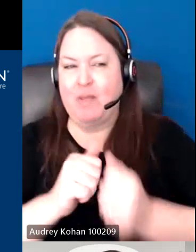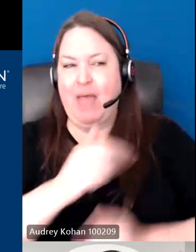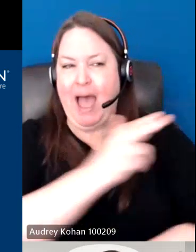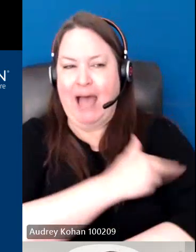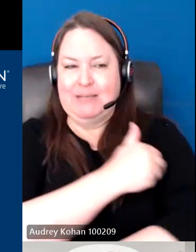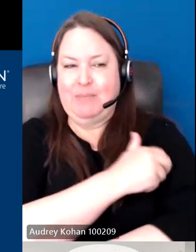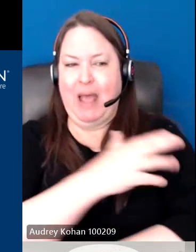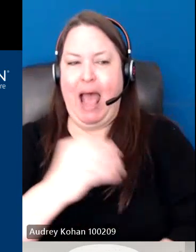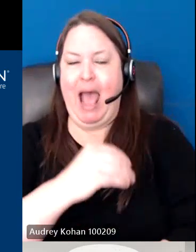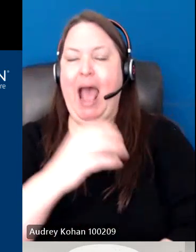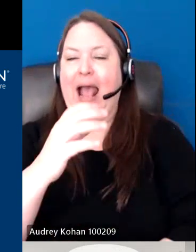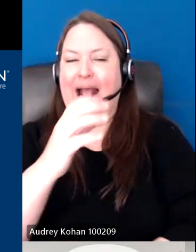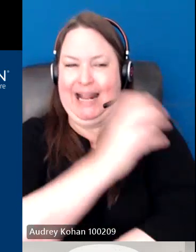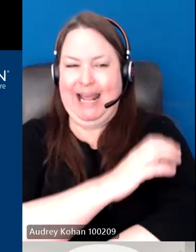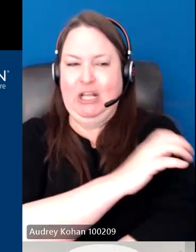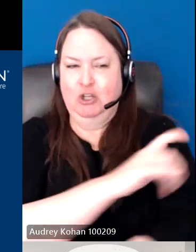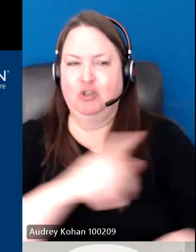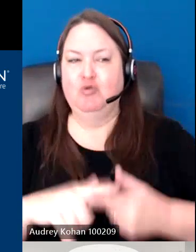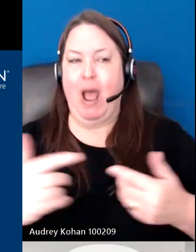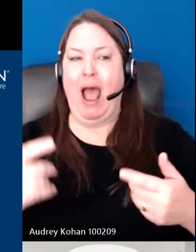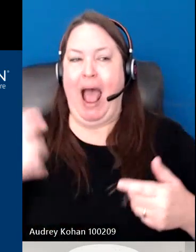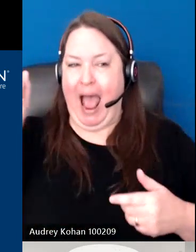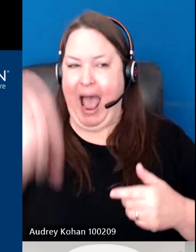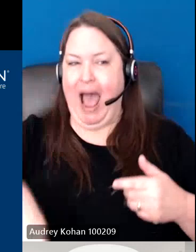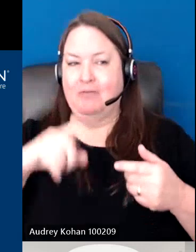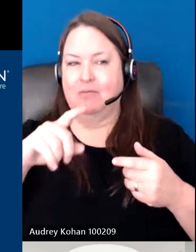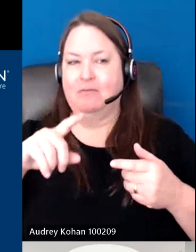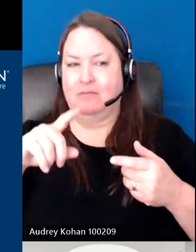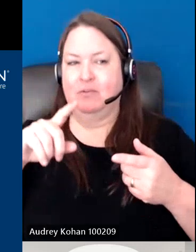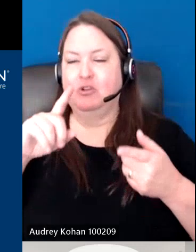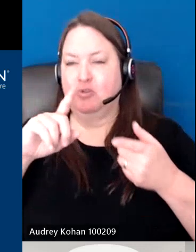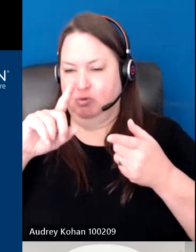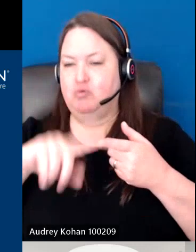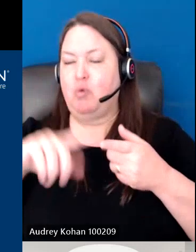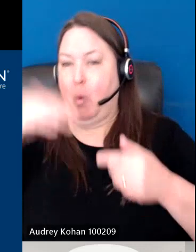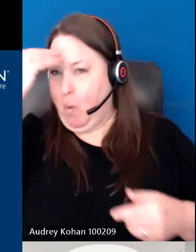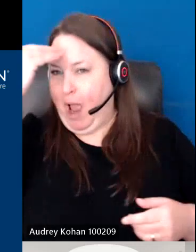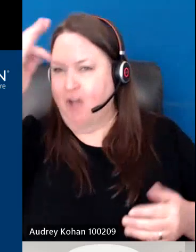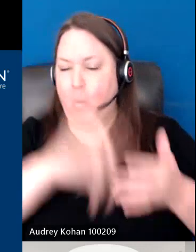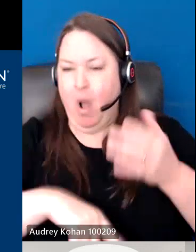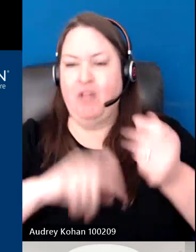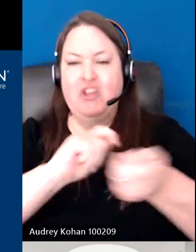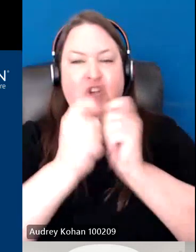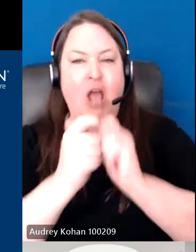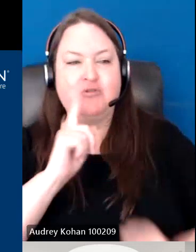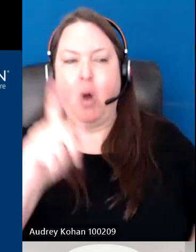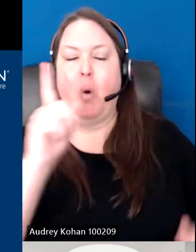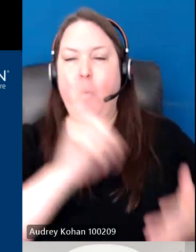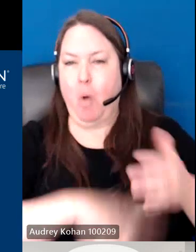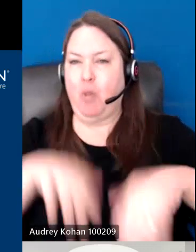through to have to constantly be aware of what the changes are what the warning signs are on the